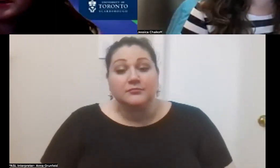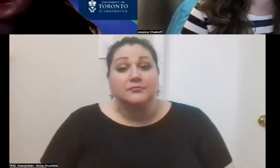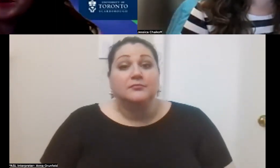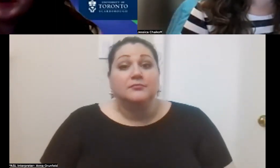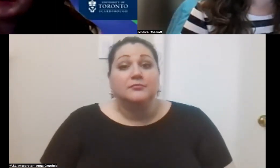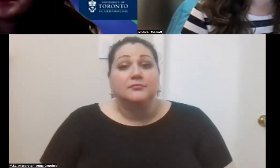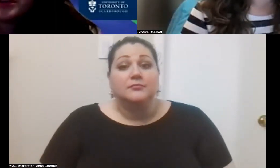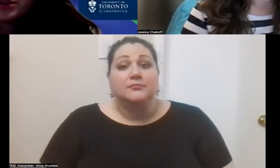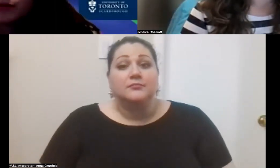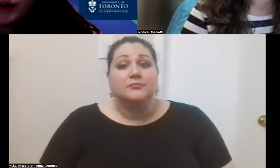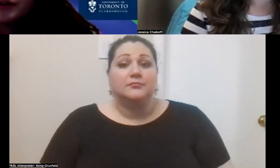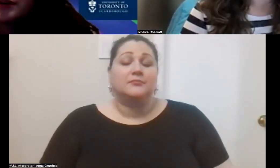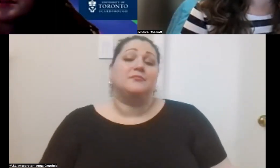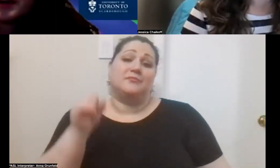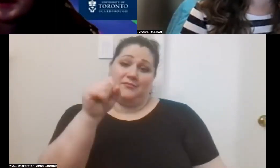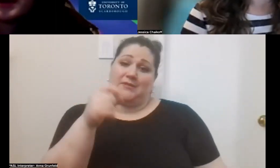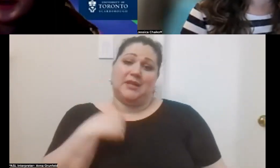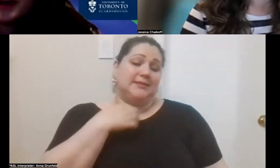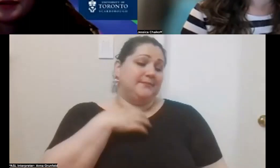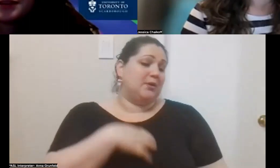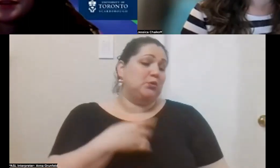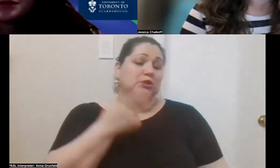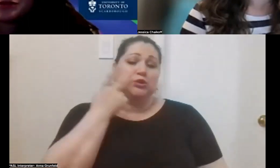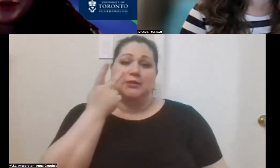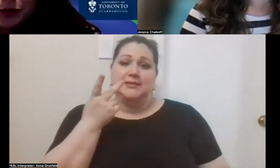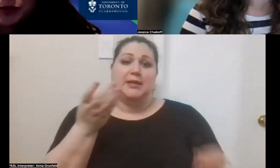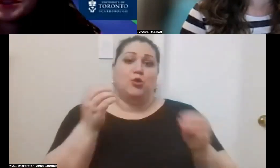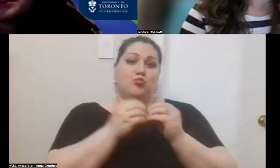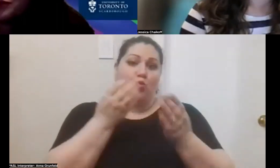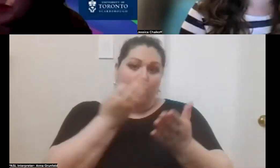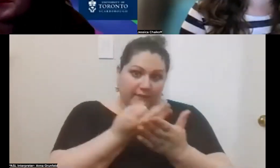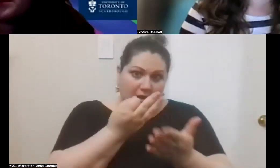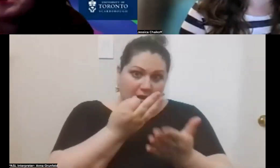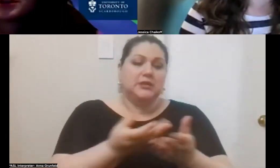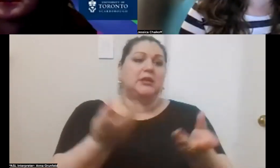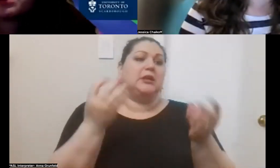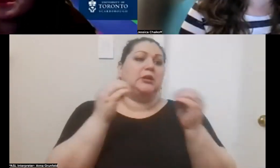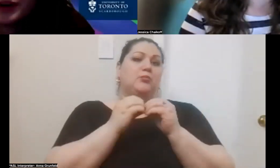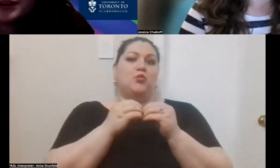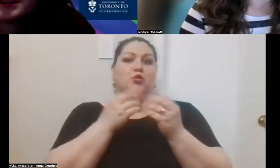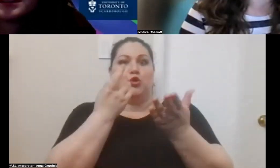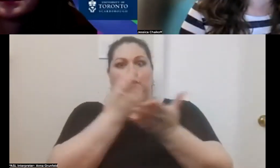including service providers and resources for those service providers.